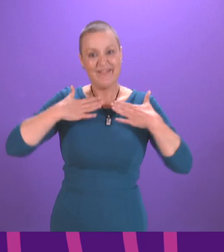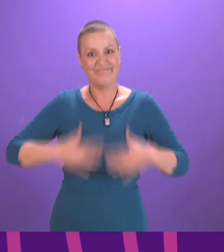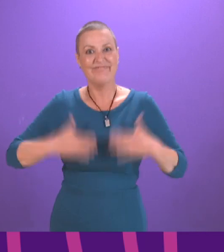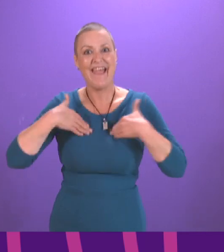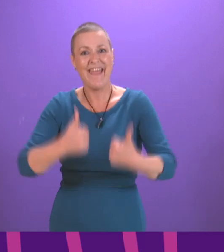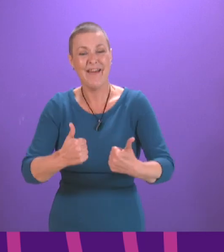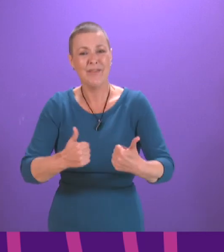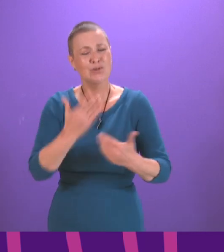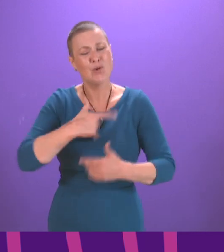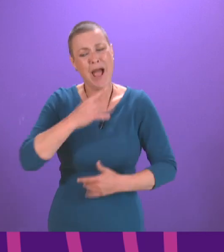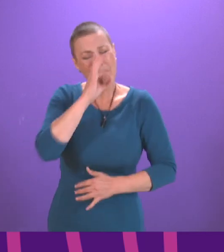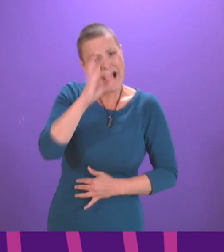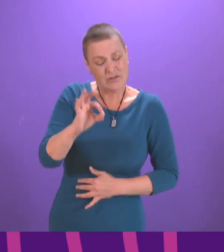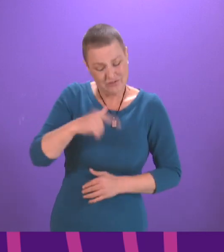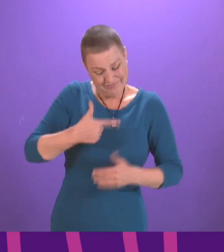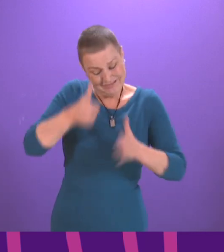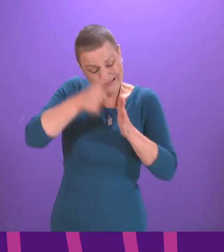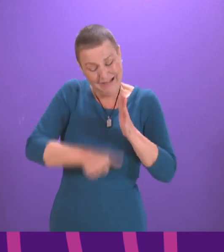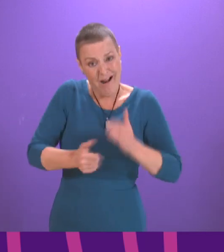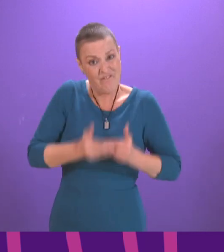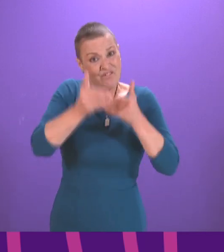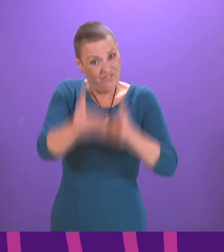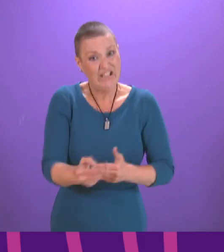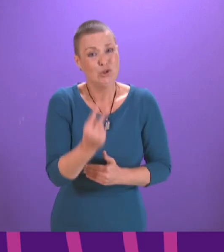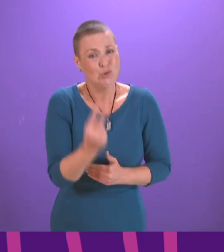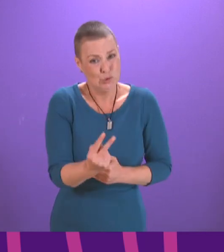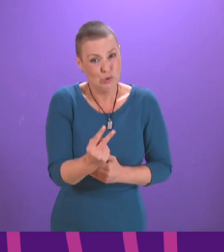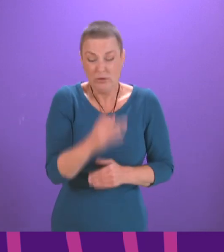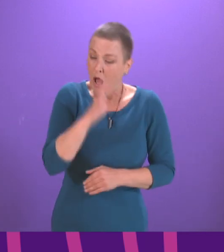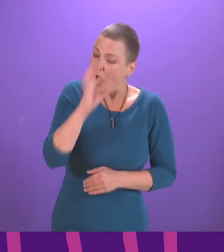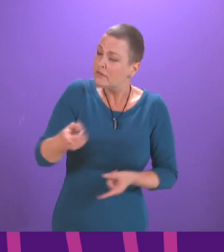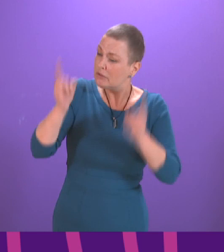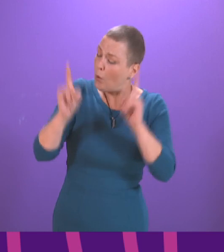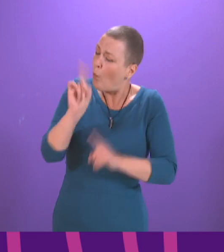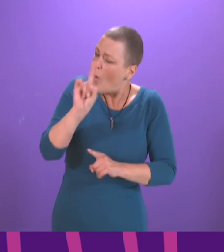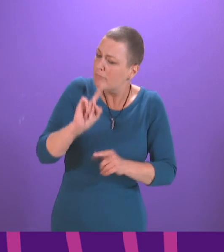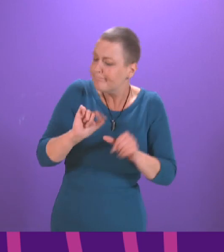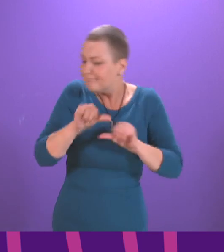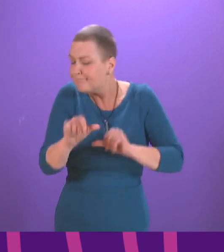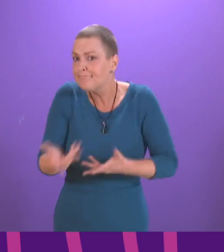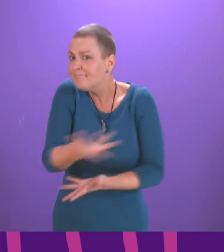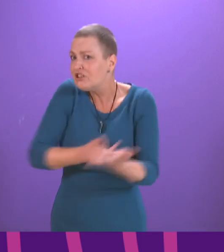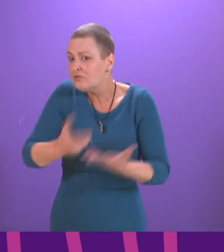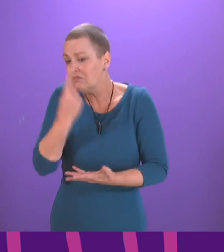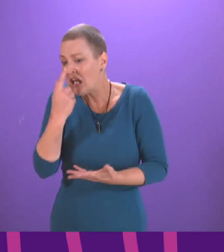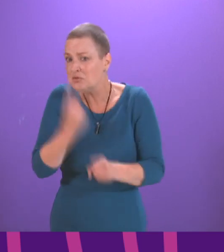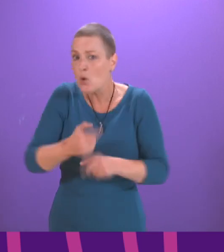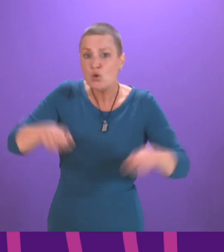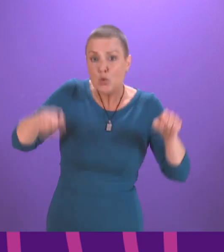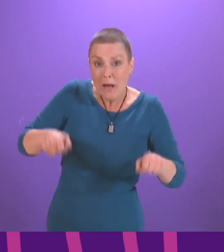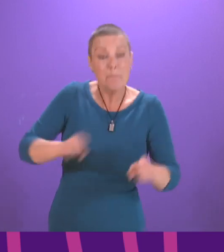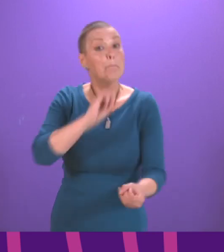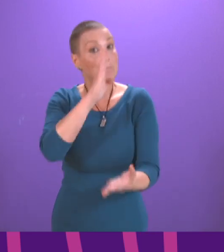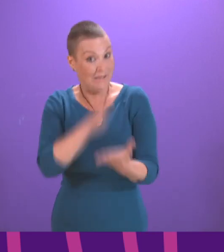As we enter phase 2, what discussions can be had with supermarkets to ensure that people